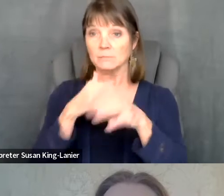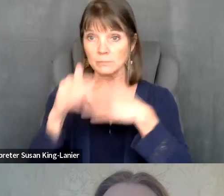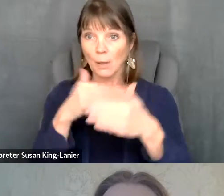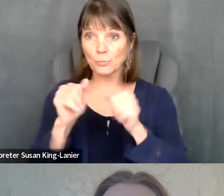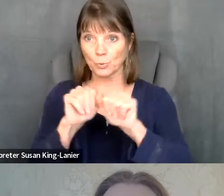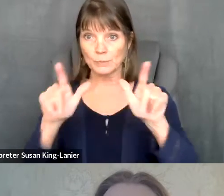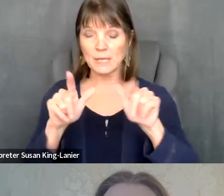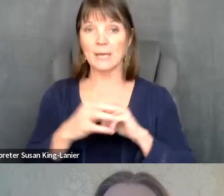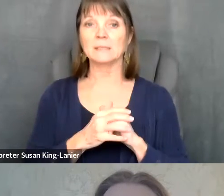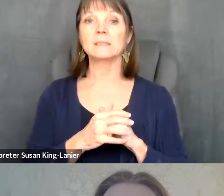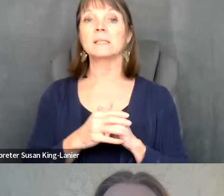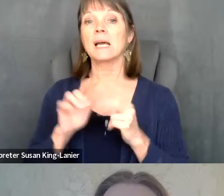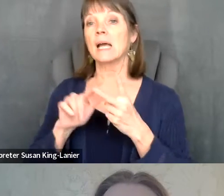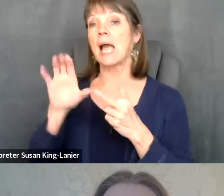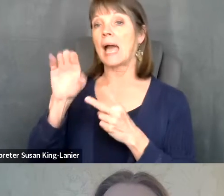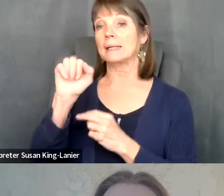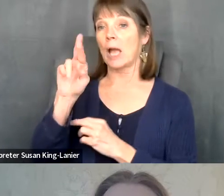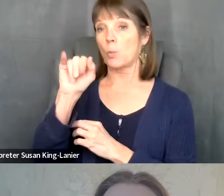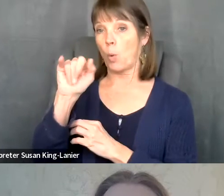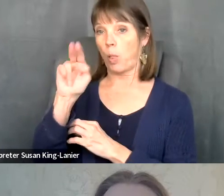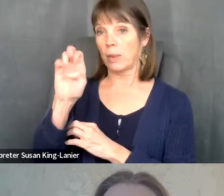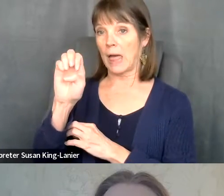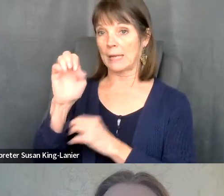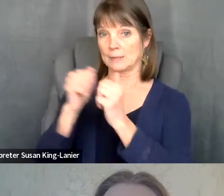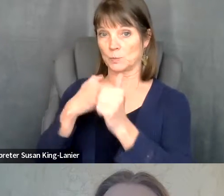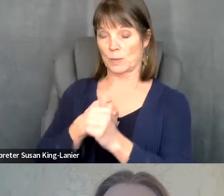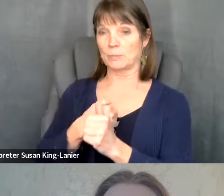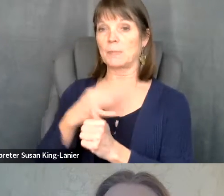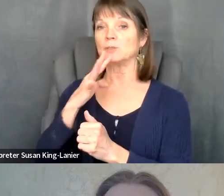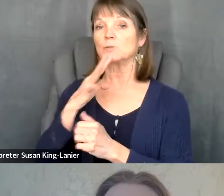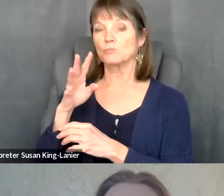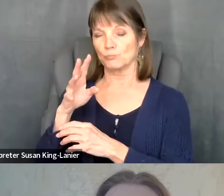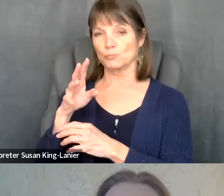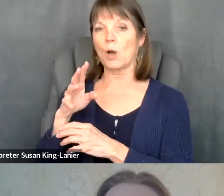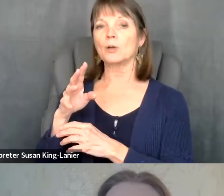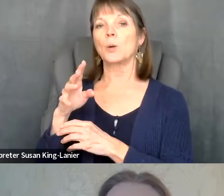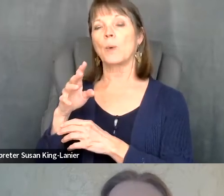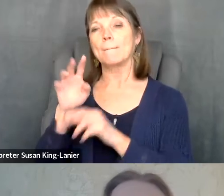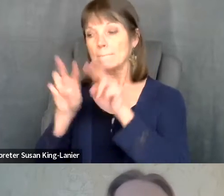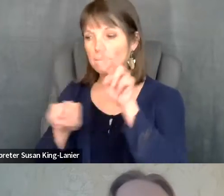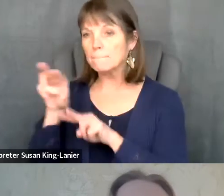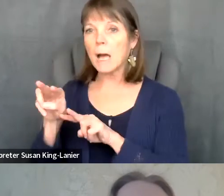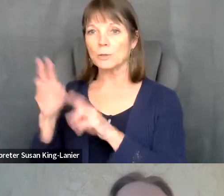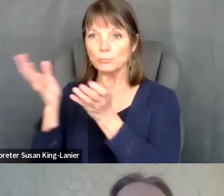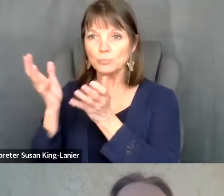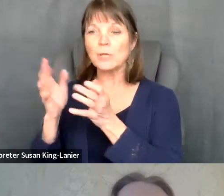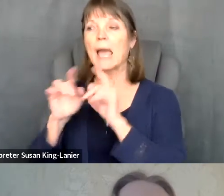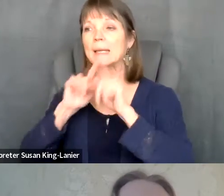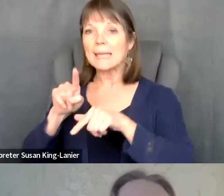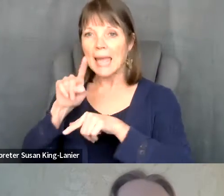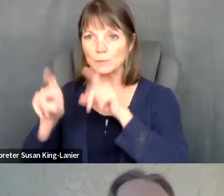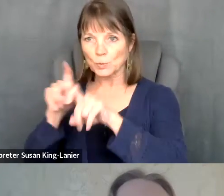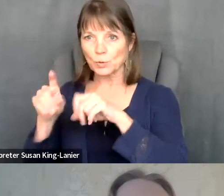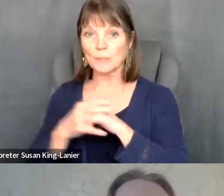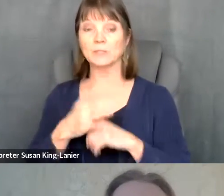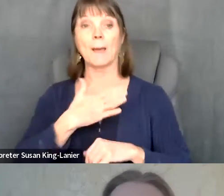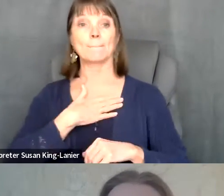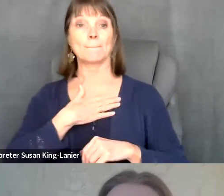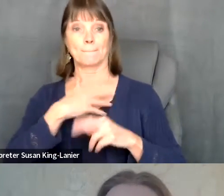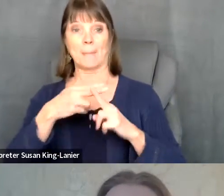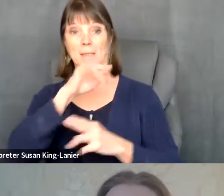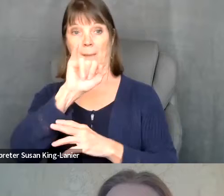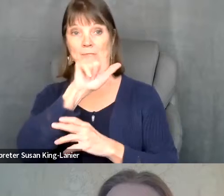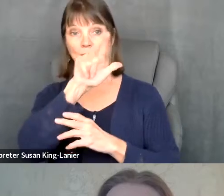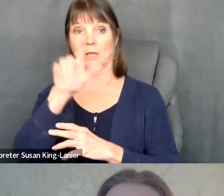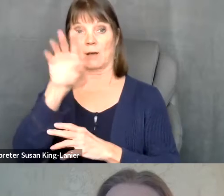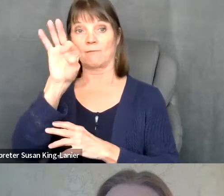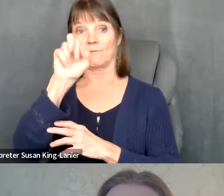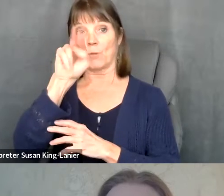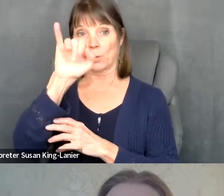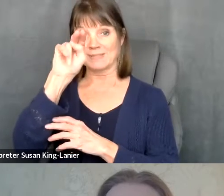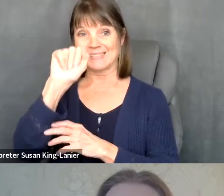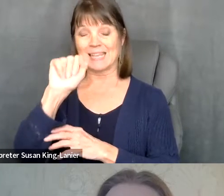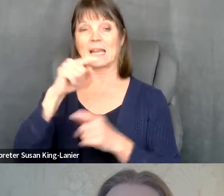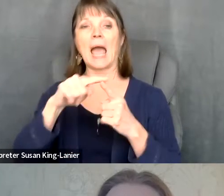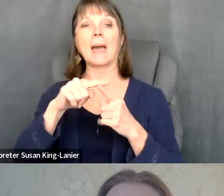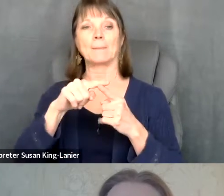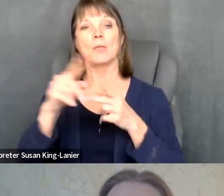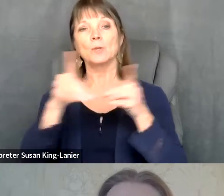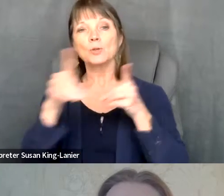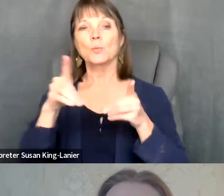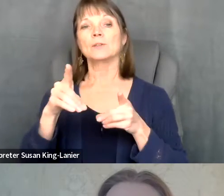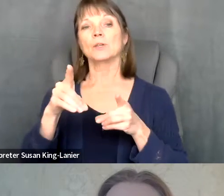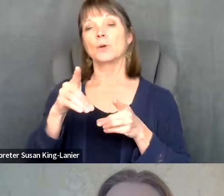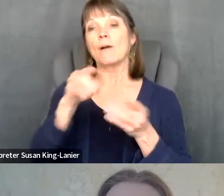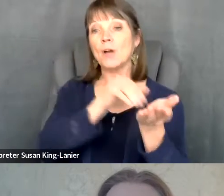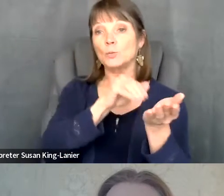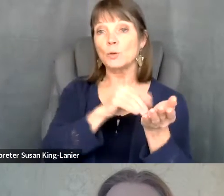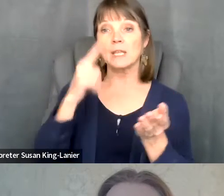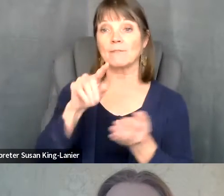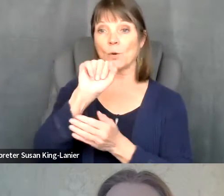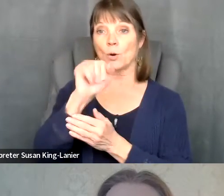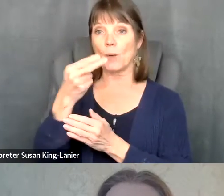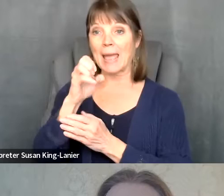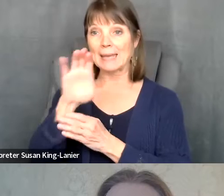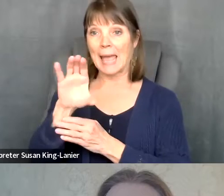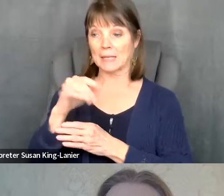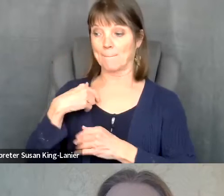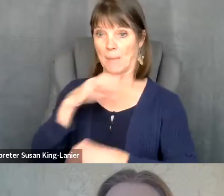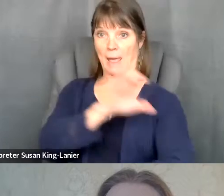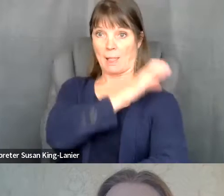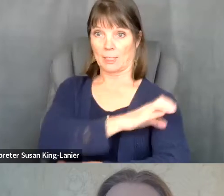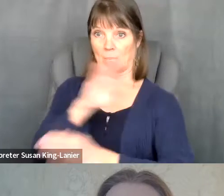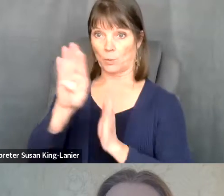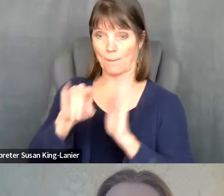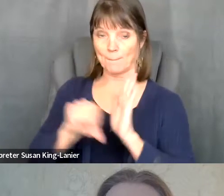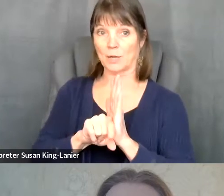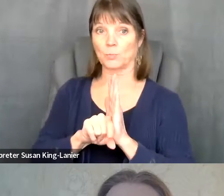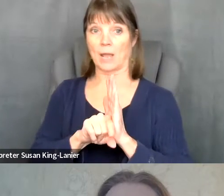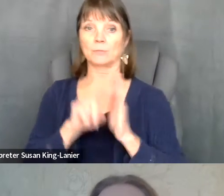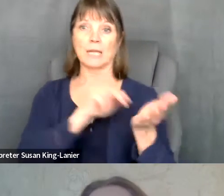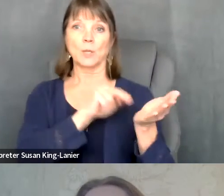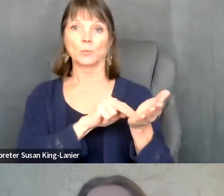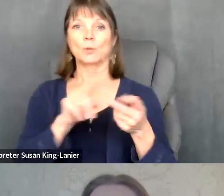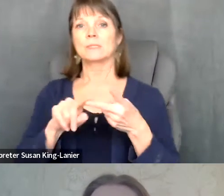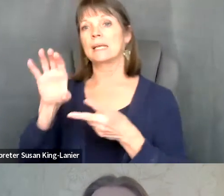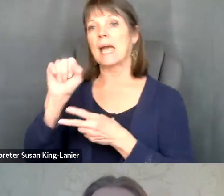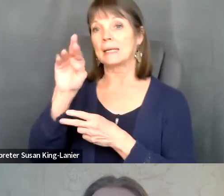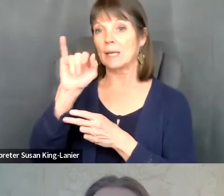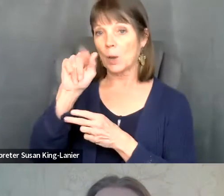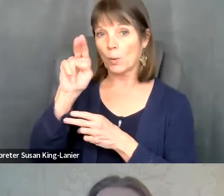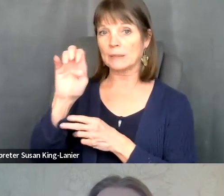Um! And then Caroline is with me. She is also here. She can help monitor the chat and ask questions if needed. Um first. My name is still for Tina and the Director of Education, and nursing for North Carolina. A heck Um, I do have a clinical background in nursing, and then Caroline is the associate director of continuing professional development with us.